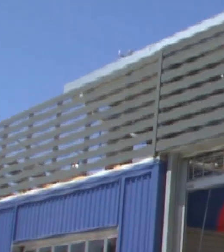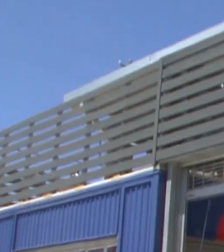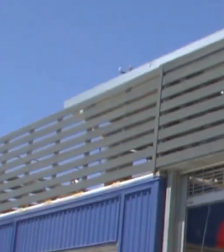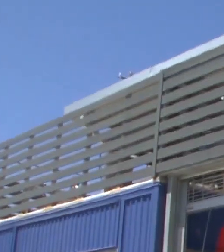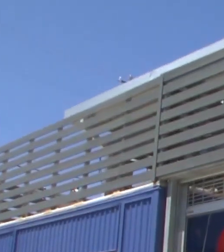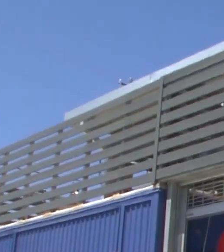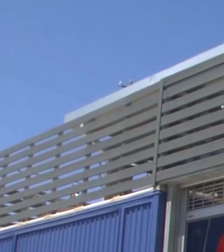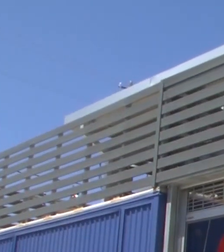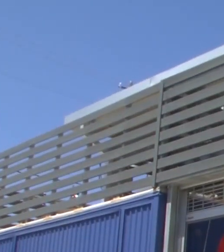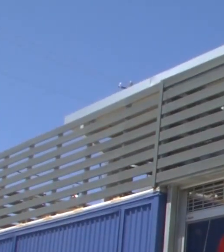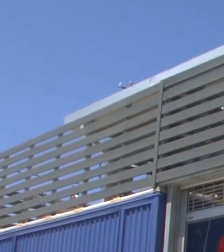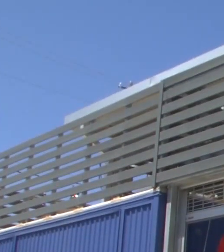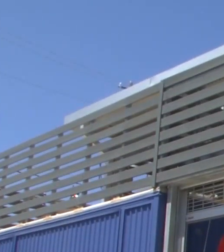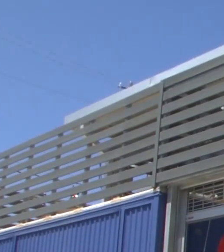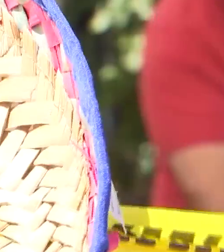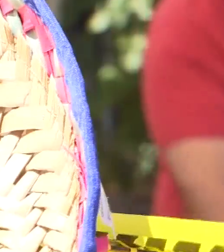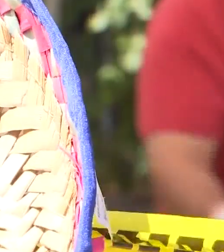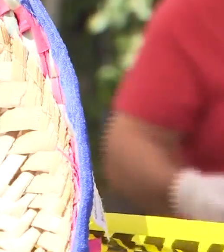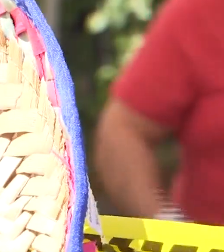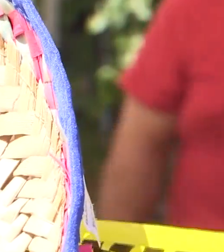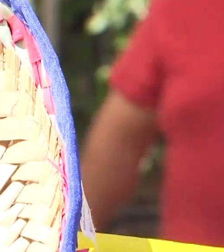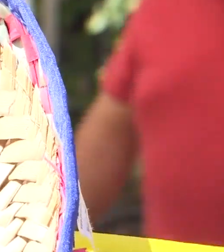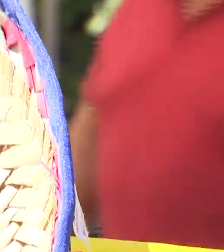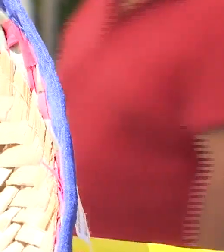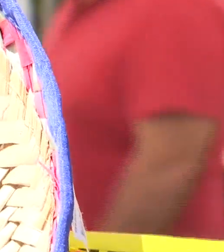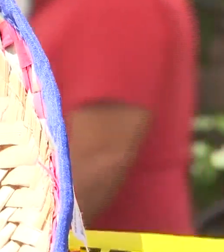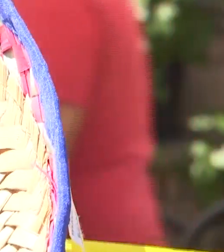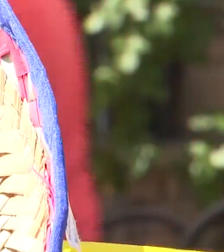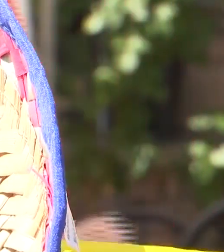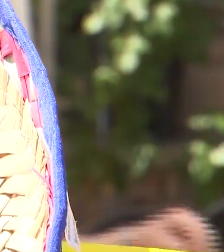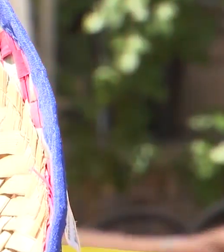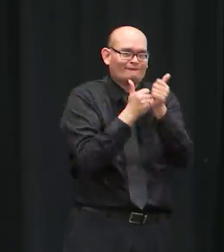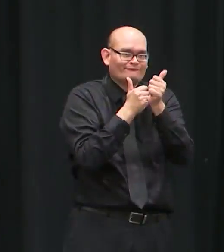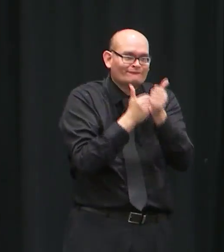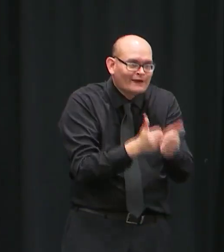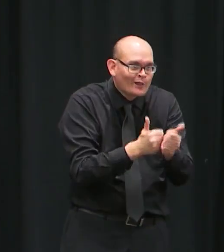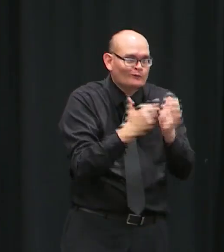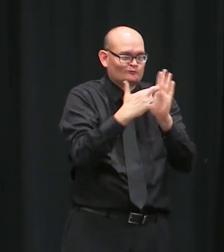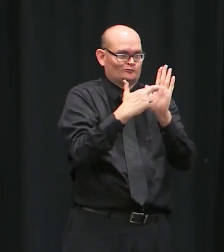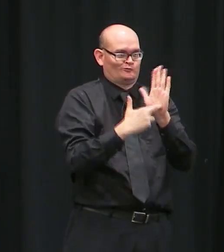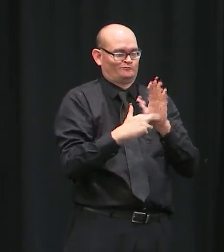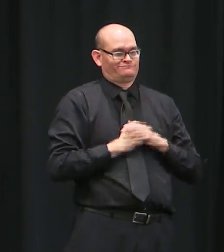THE CHECKLIST. IT'S THE WHOLE PROTOCOL OF WHAT YOU WOULD AGREE TO OBSERVE.